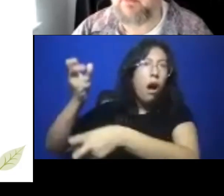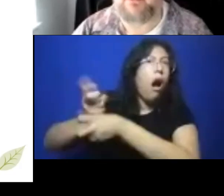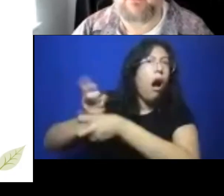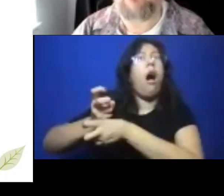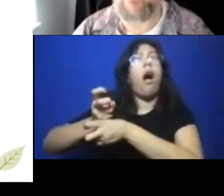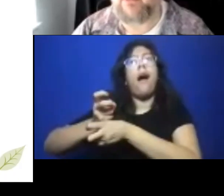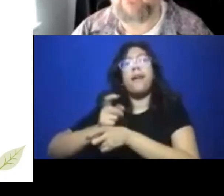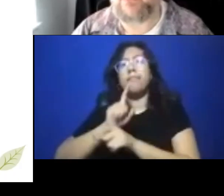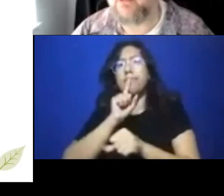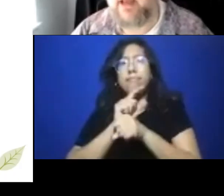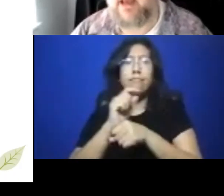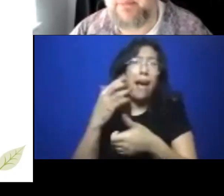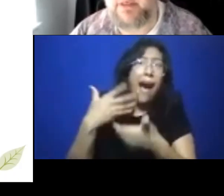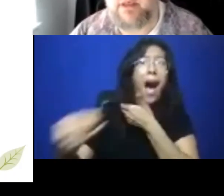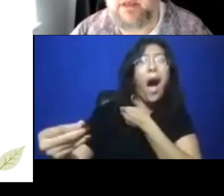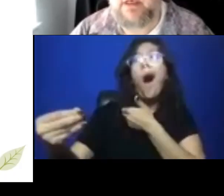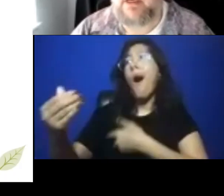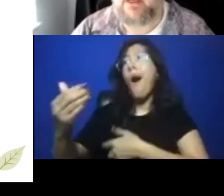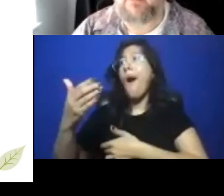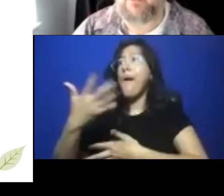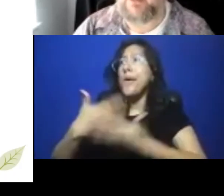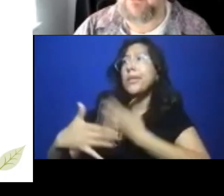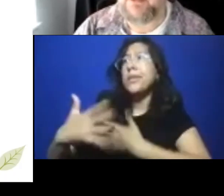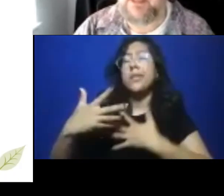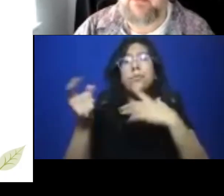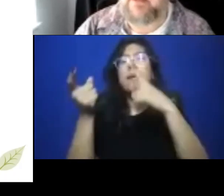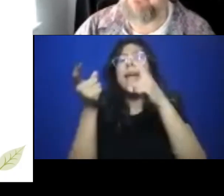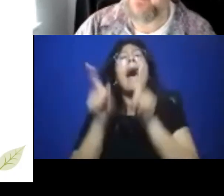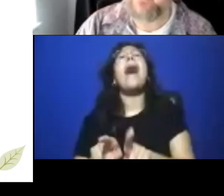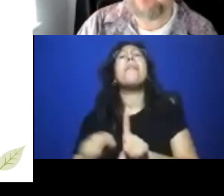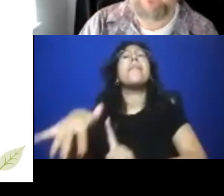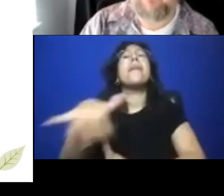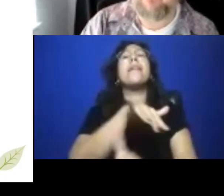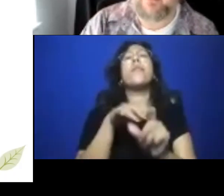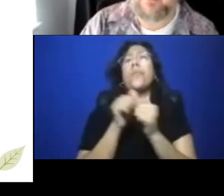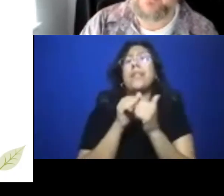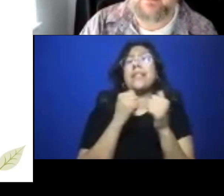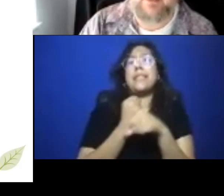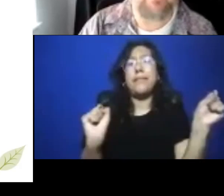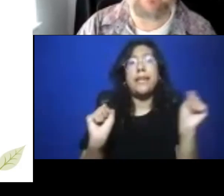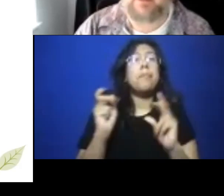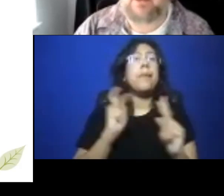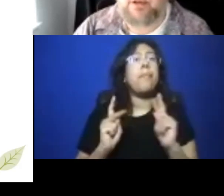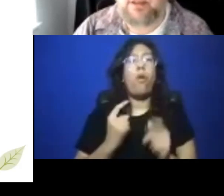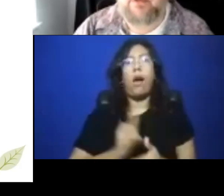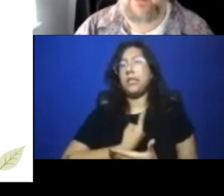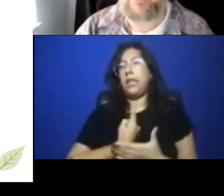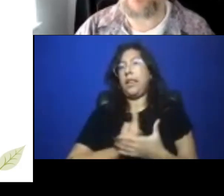People are afraid of what's gonna happen around their safety so people are isolating, they're not calling their friends,